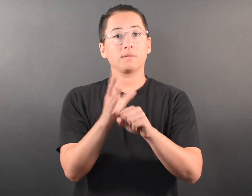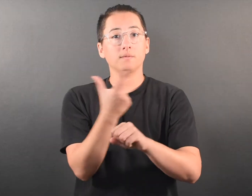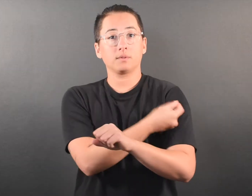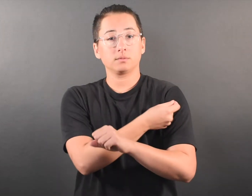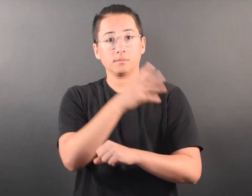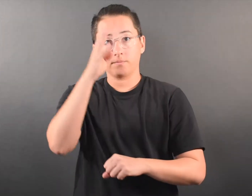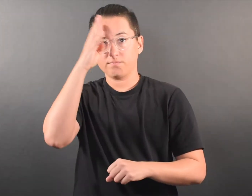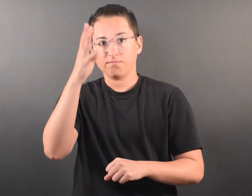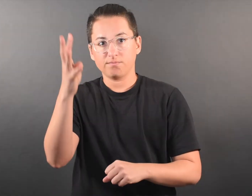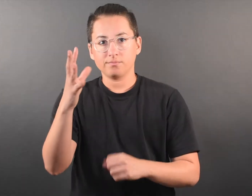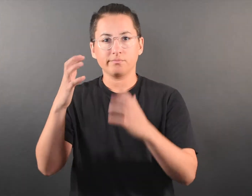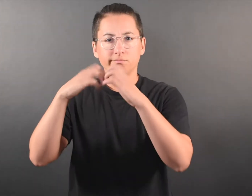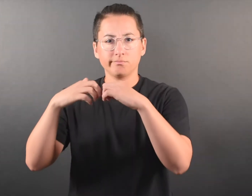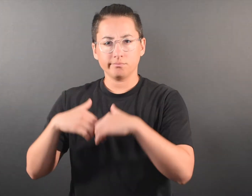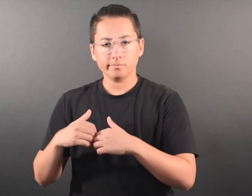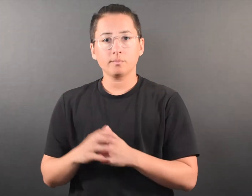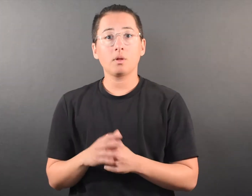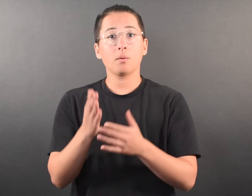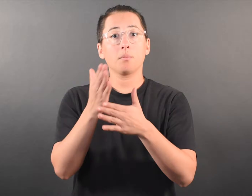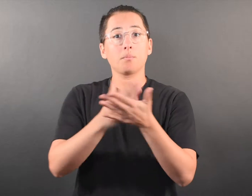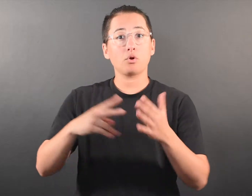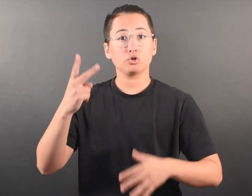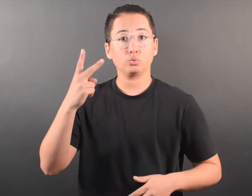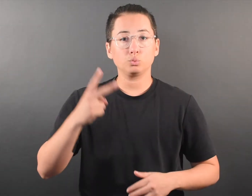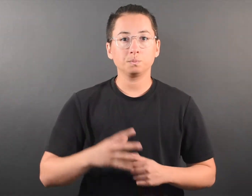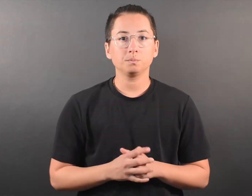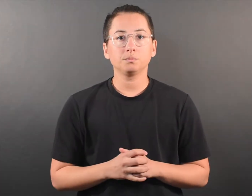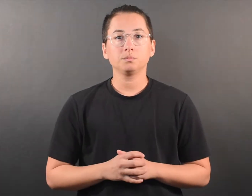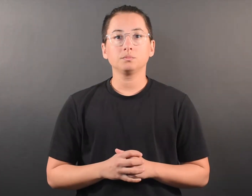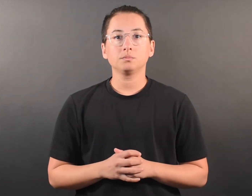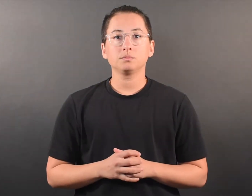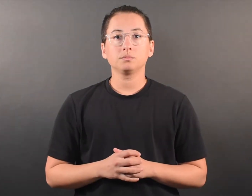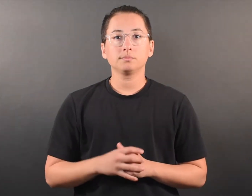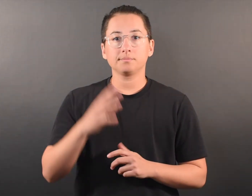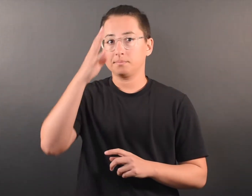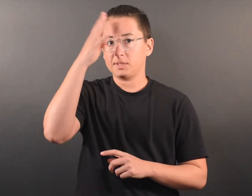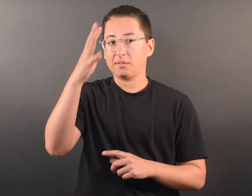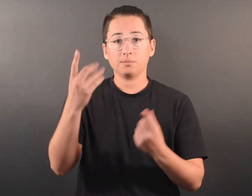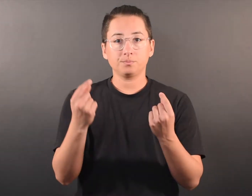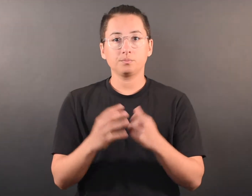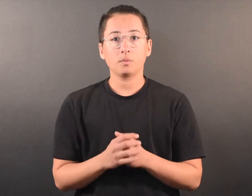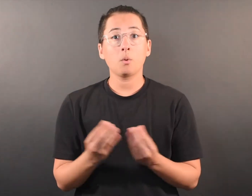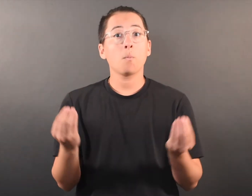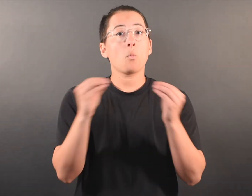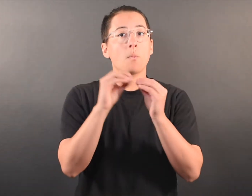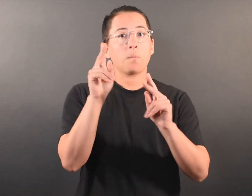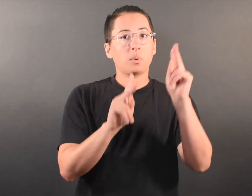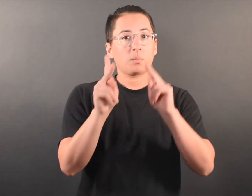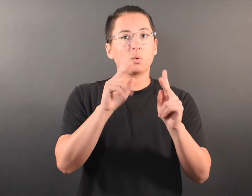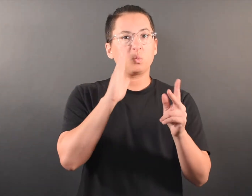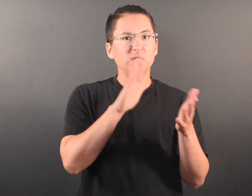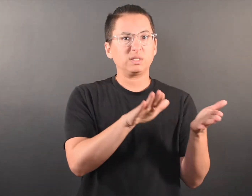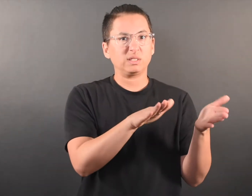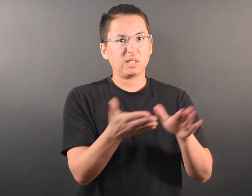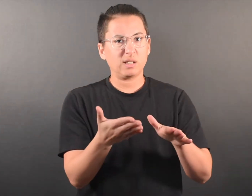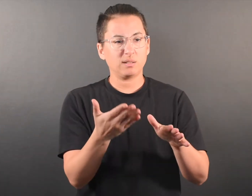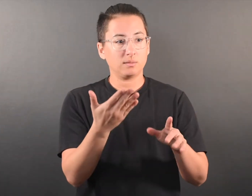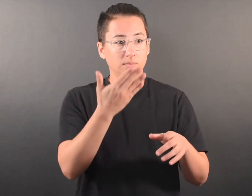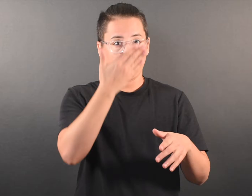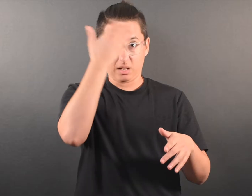COVID-19 Vaccine Myths Debunked part 2 Myth: More people will die as a result